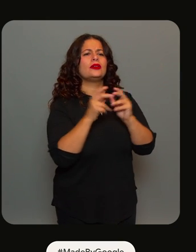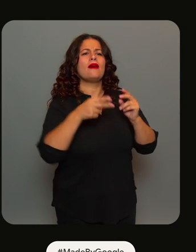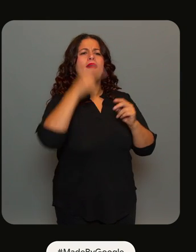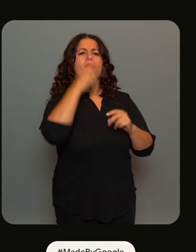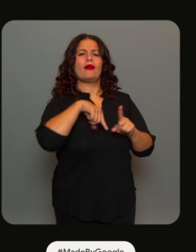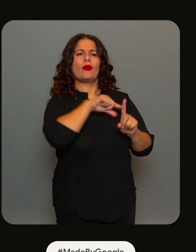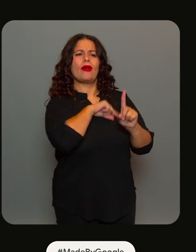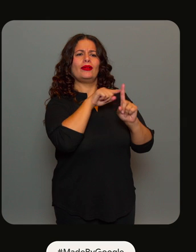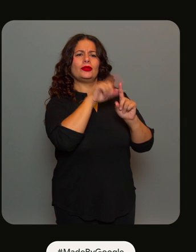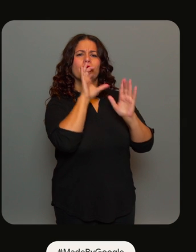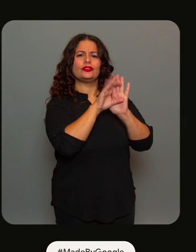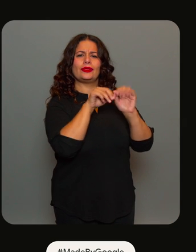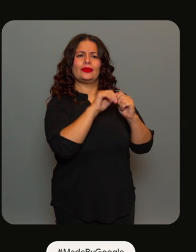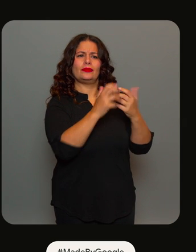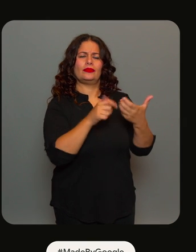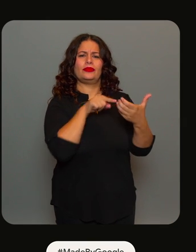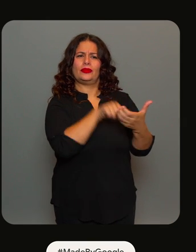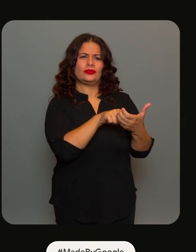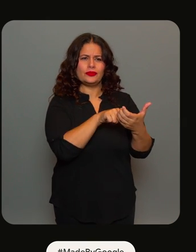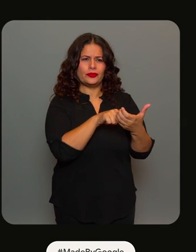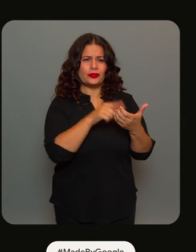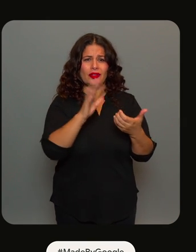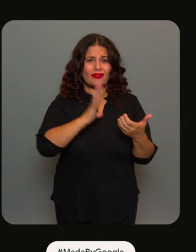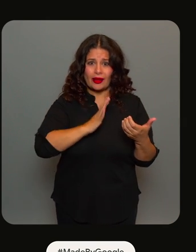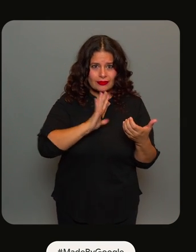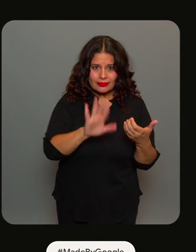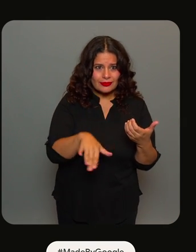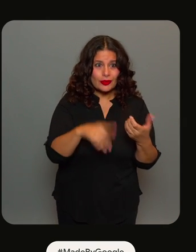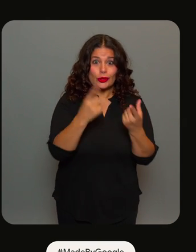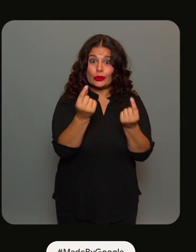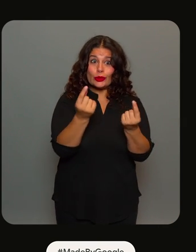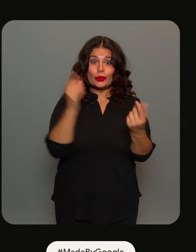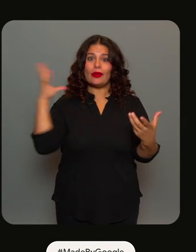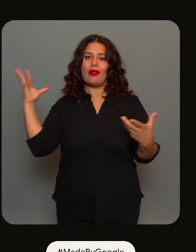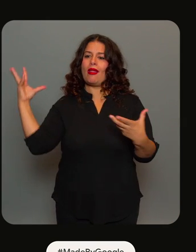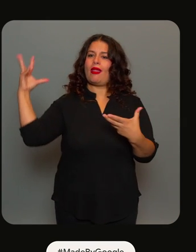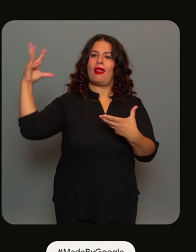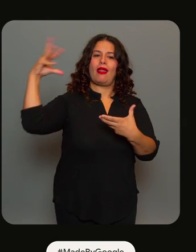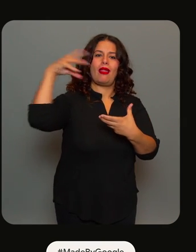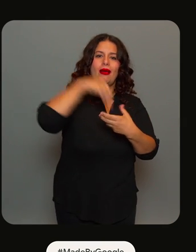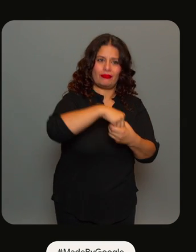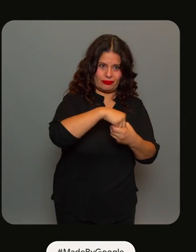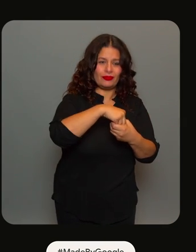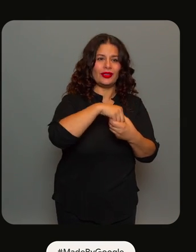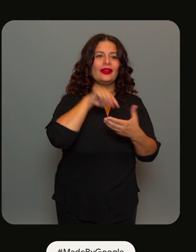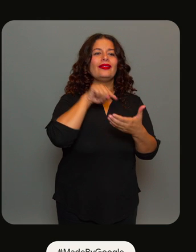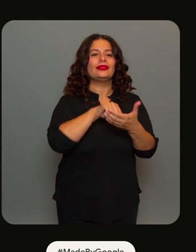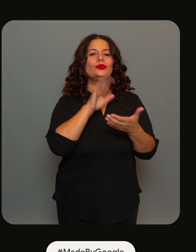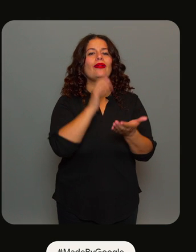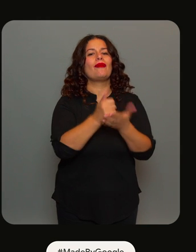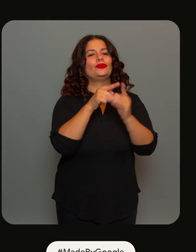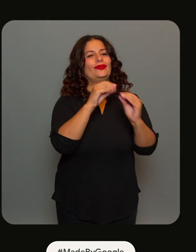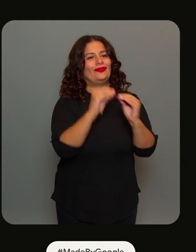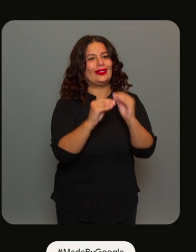And that's perfectly fine! Because Pixel 7 can help fix those photos for you with a